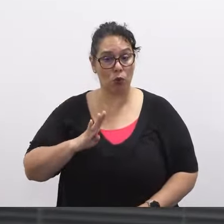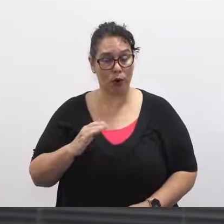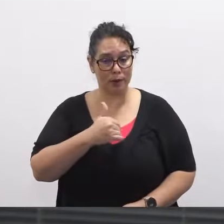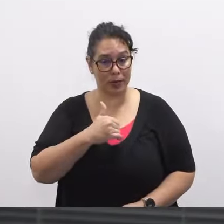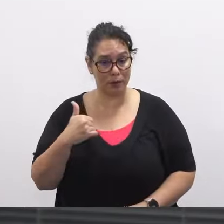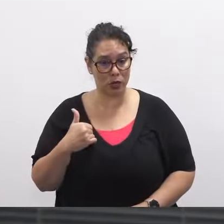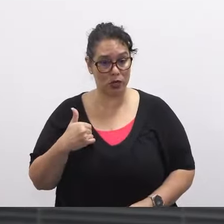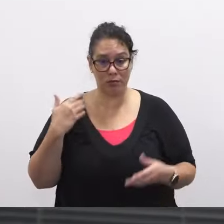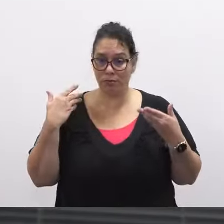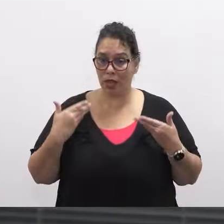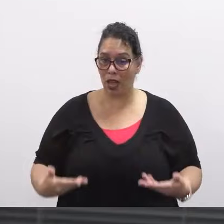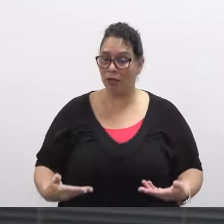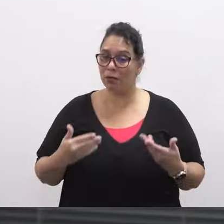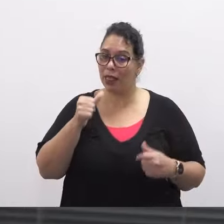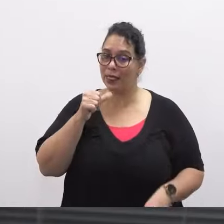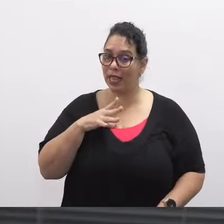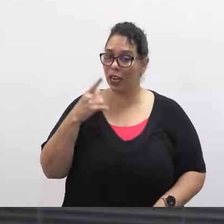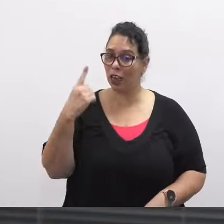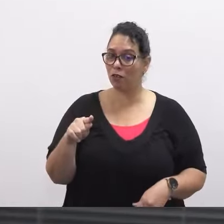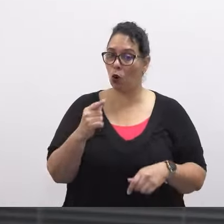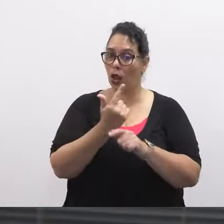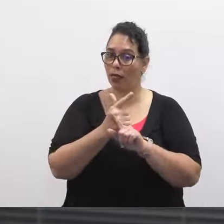I'm a lady for liberty. I'm here for an unusual...